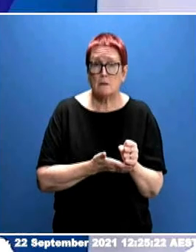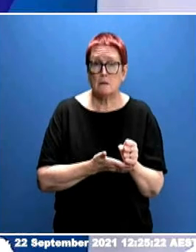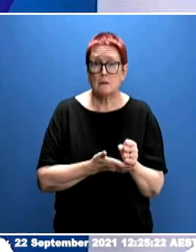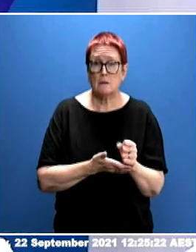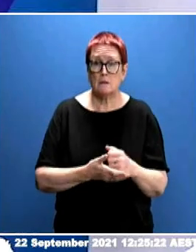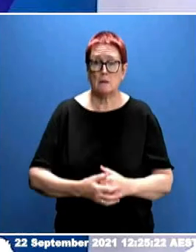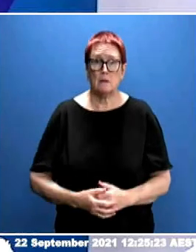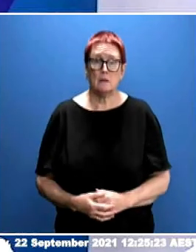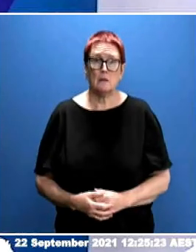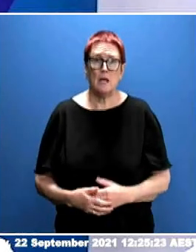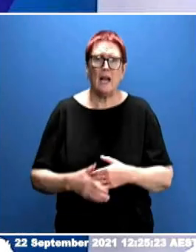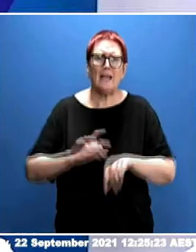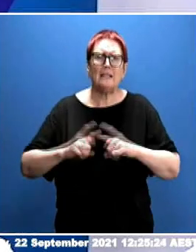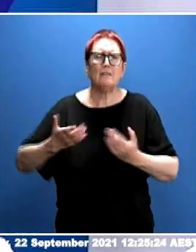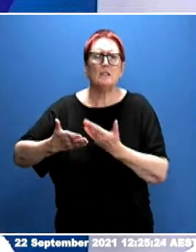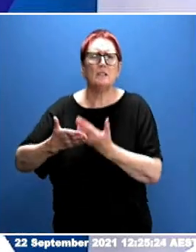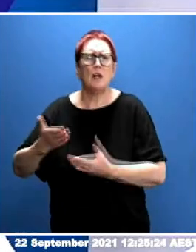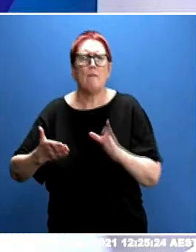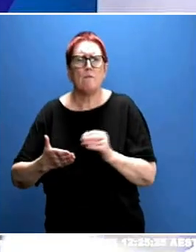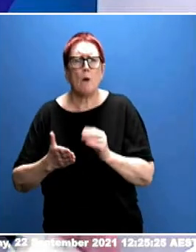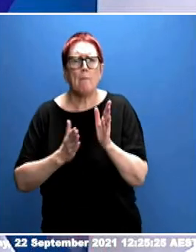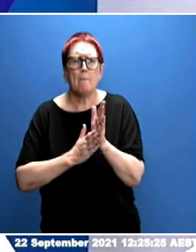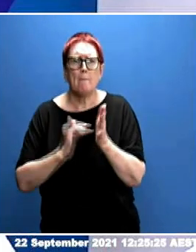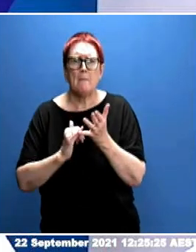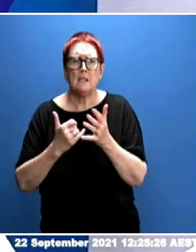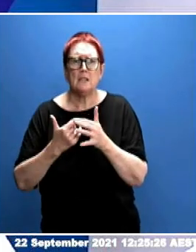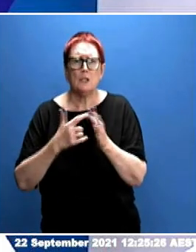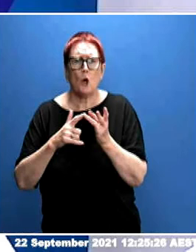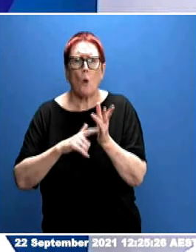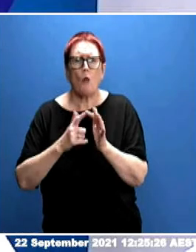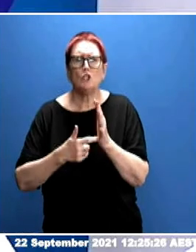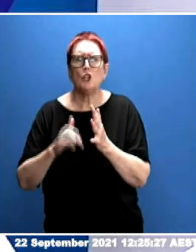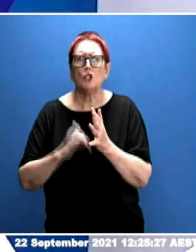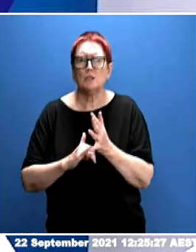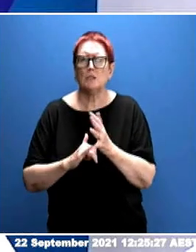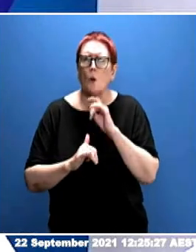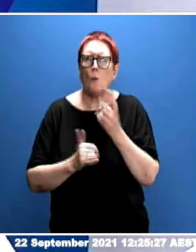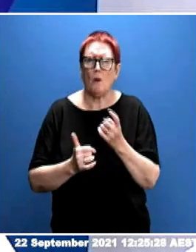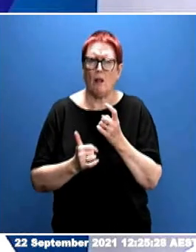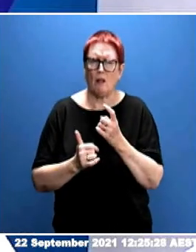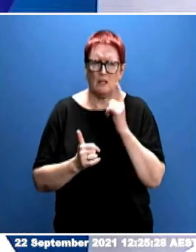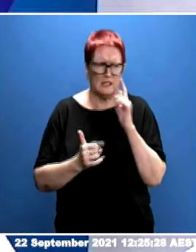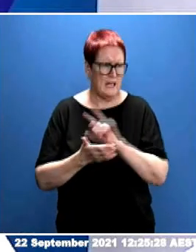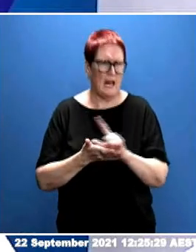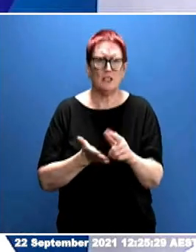by Ms Kalders, and presumably that will be tendered in evidence later